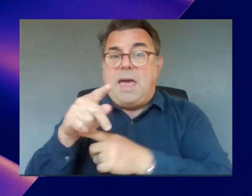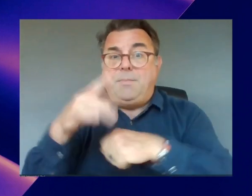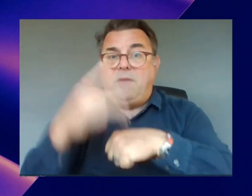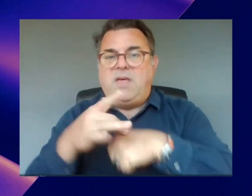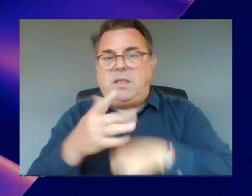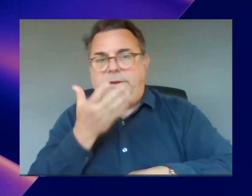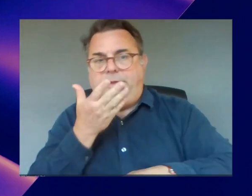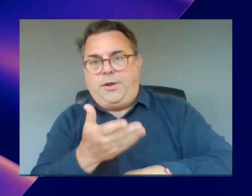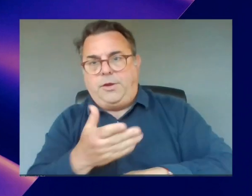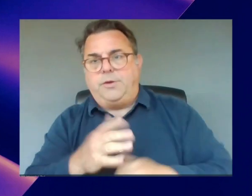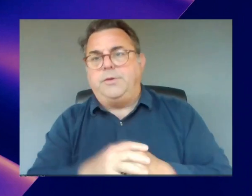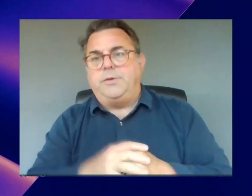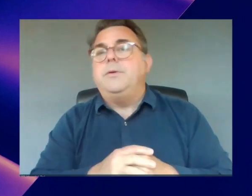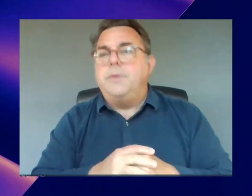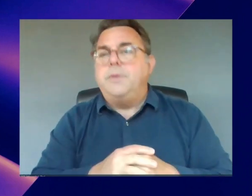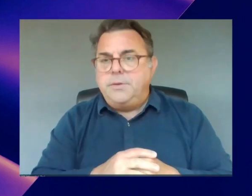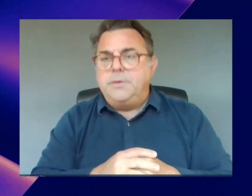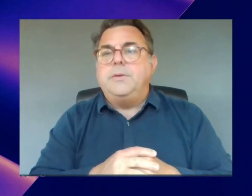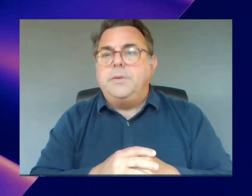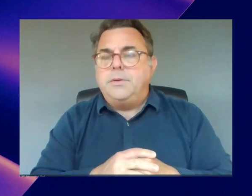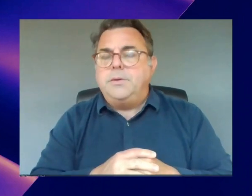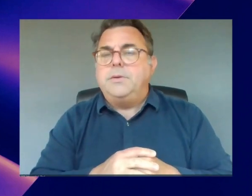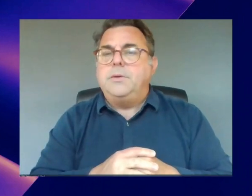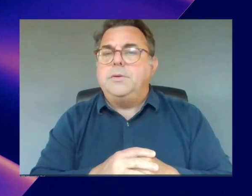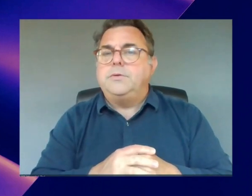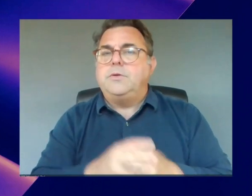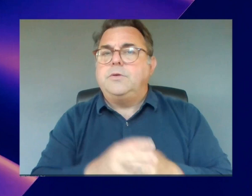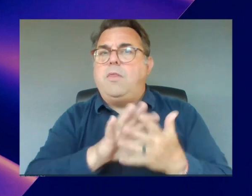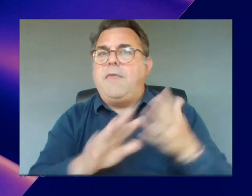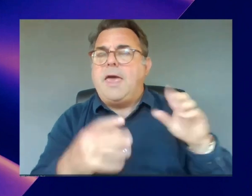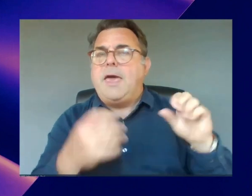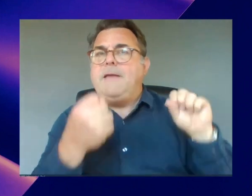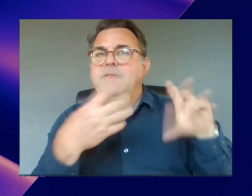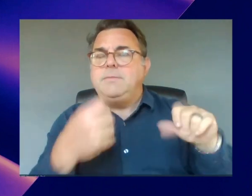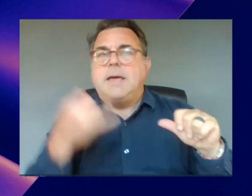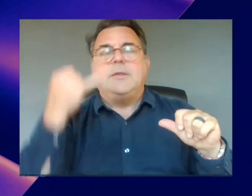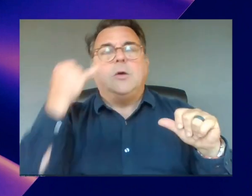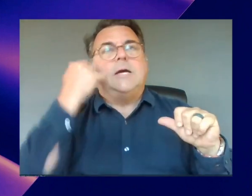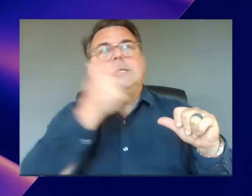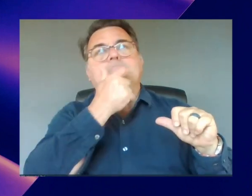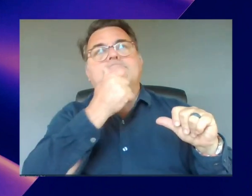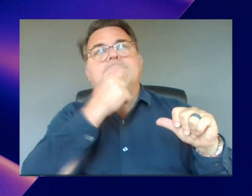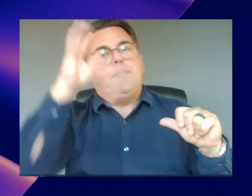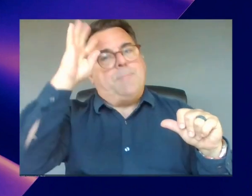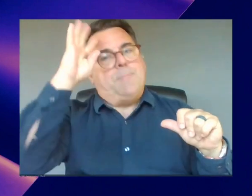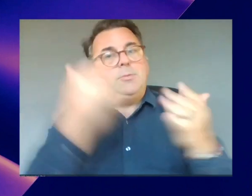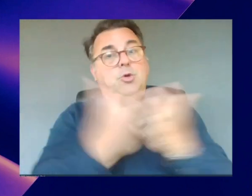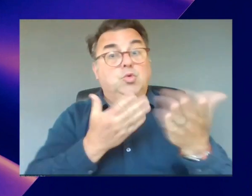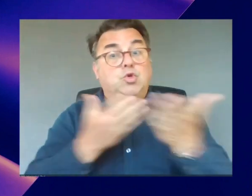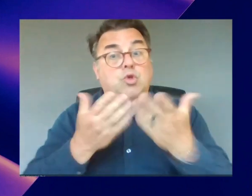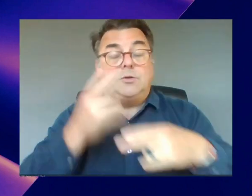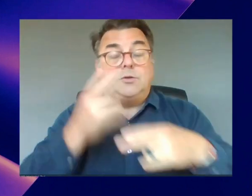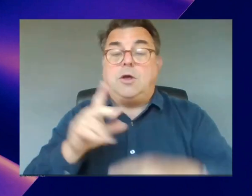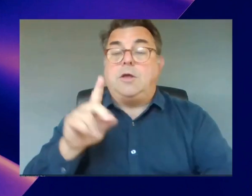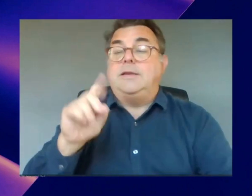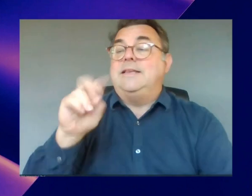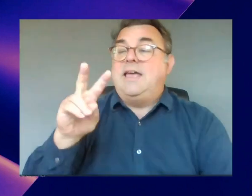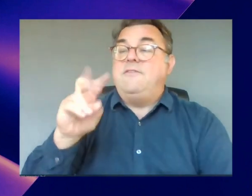And so, we kind of took those feedback notes and tried to come up with a service called DevOps Guru which has been resonating quite well with the customers.